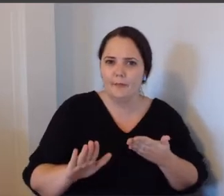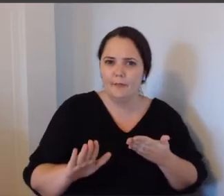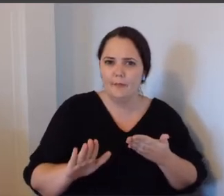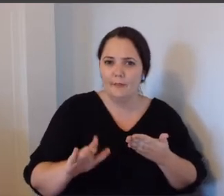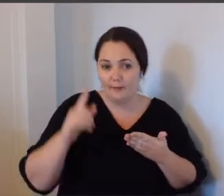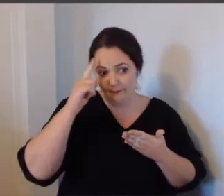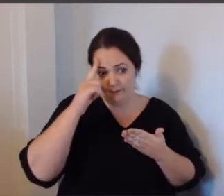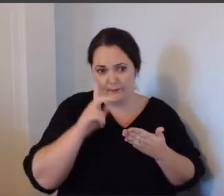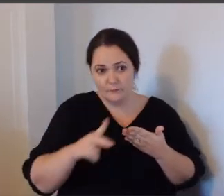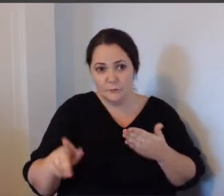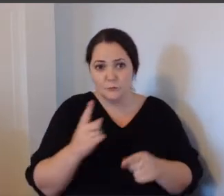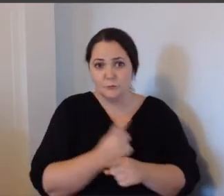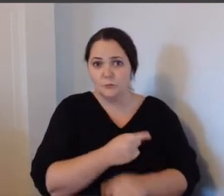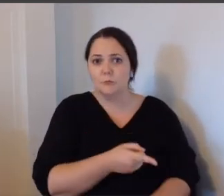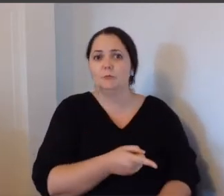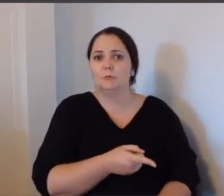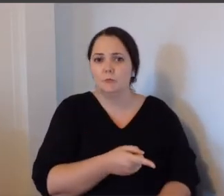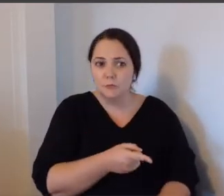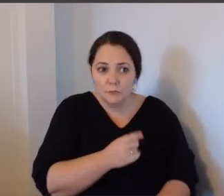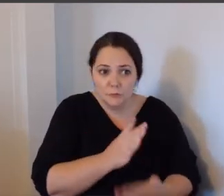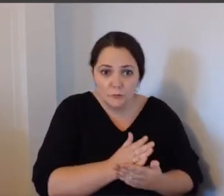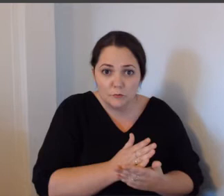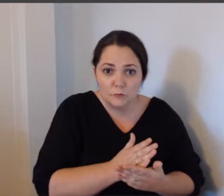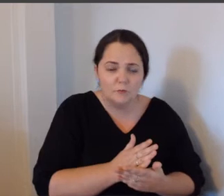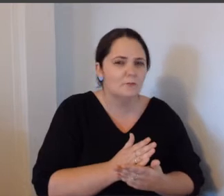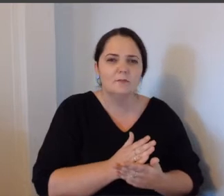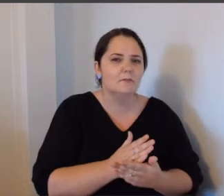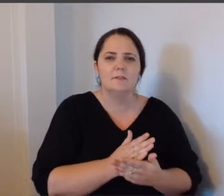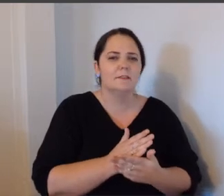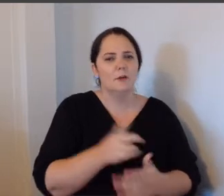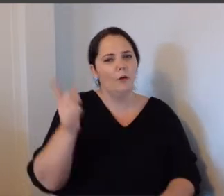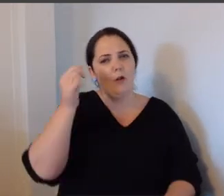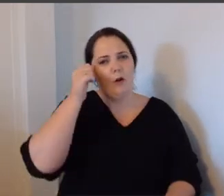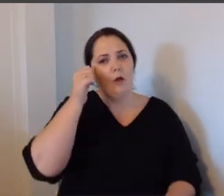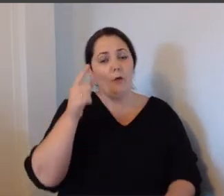I think as audiences, we need to be acutely aware that when we watch films such as this, we are